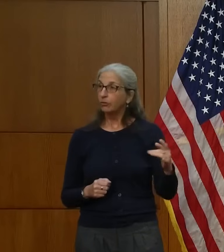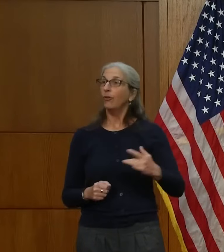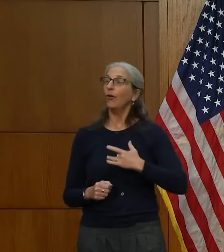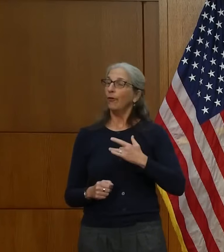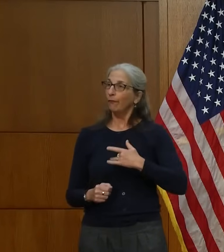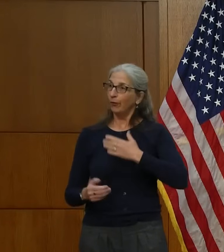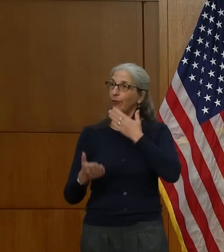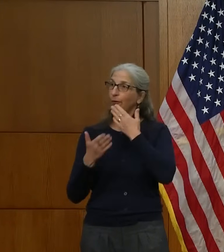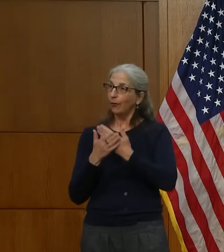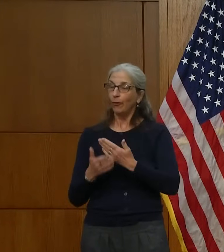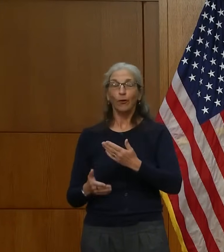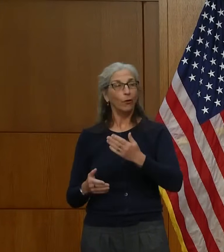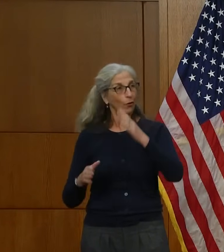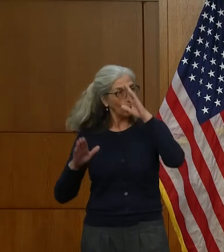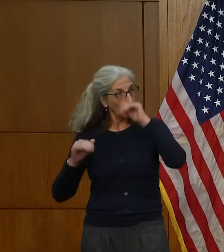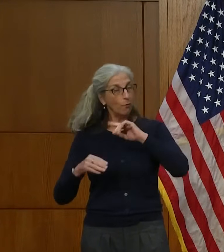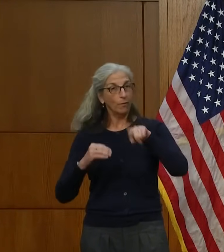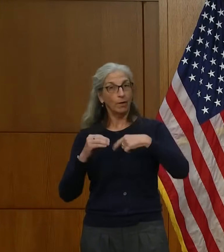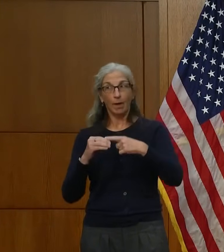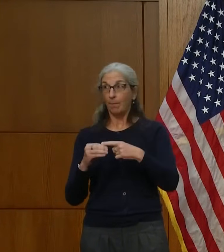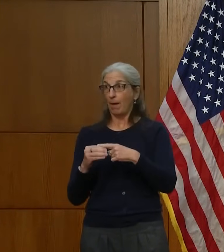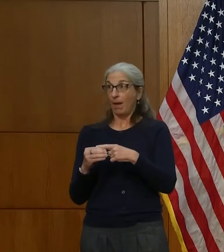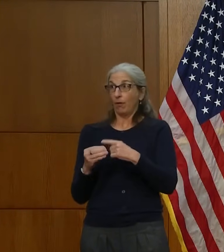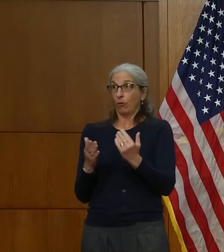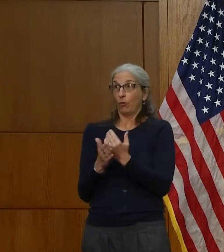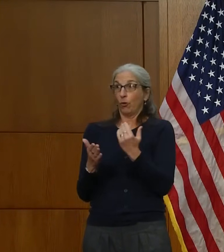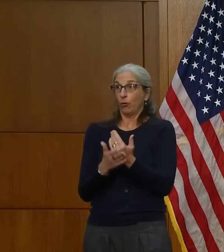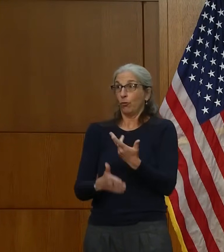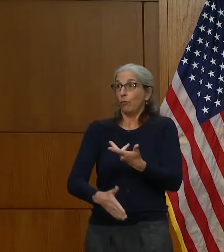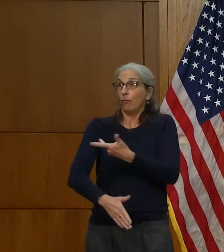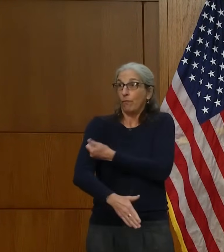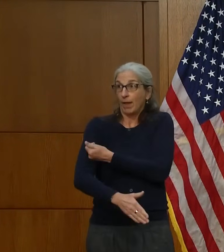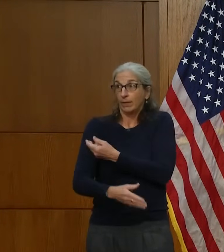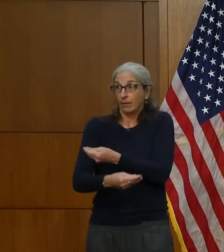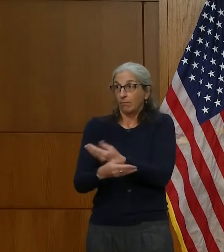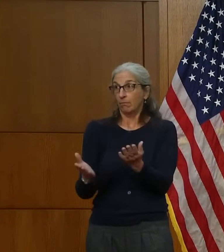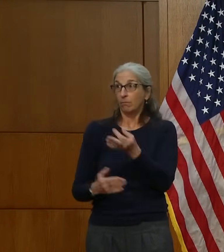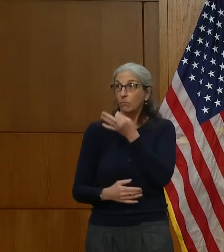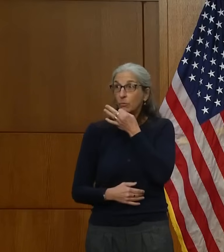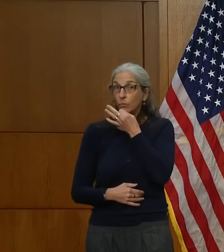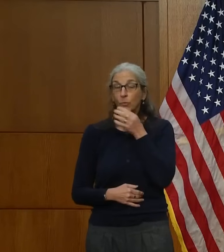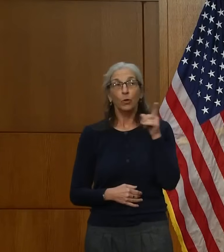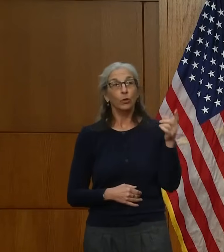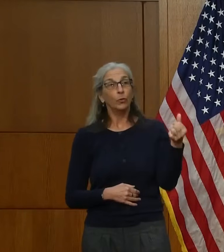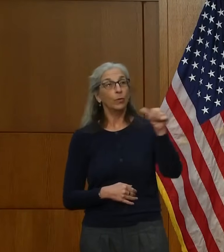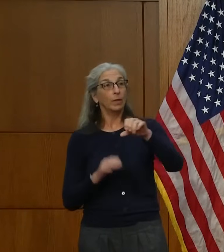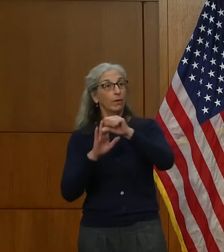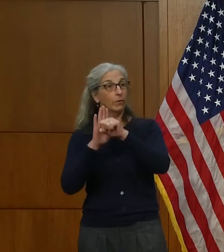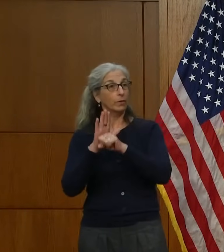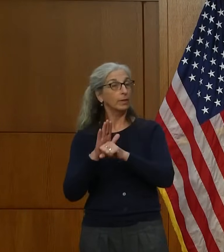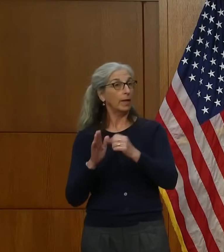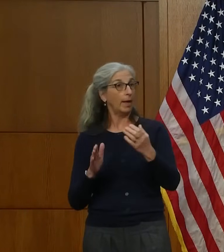FOR TAKING MY CALL. SO THE MEN IN YOUR FEELING, YOU KNOW, HOPEFUL ABOUT AN IMPENDING